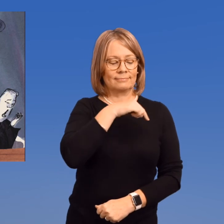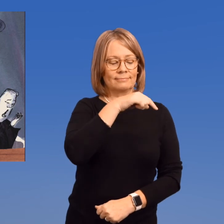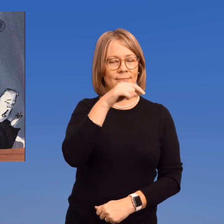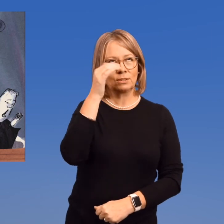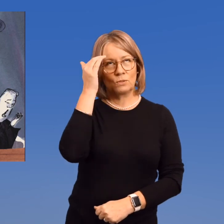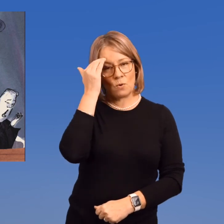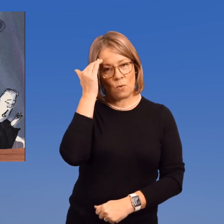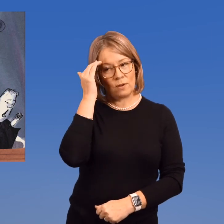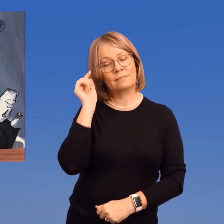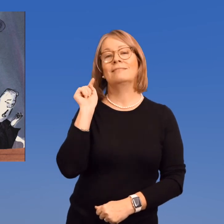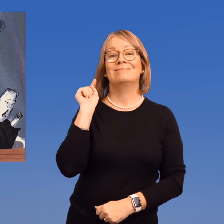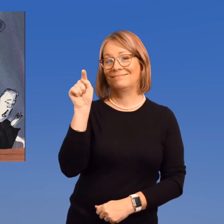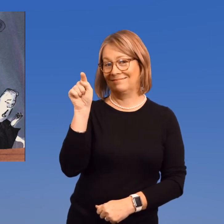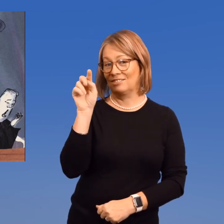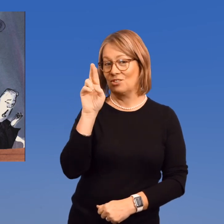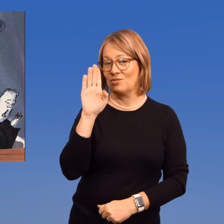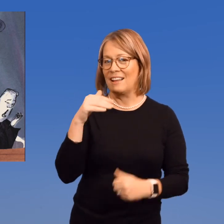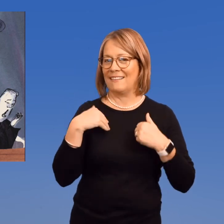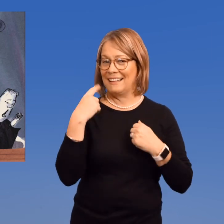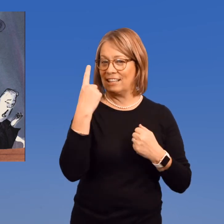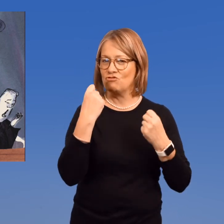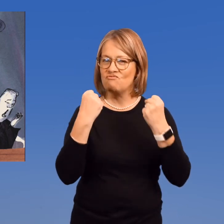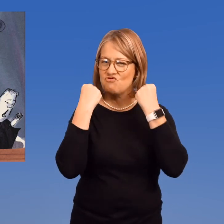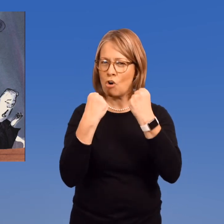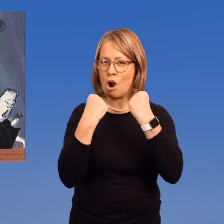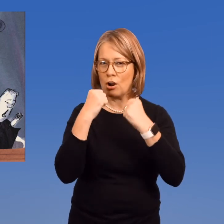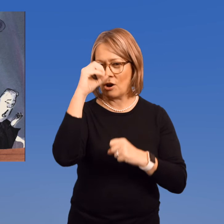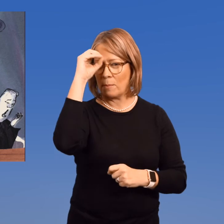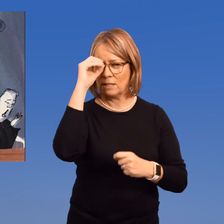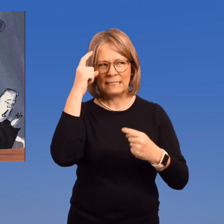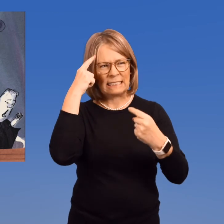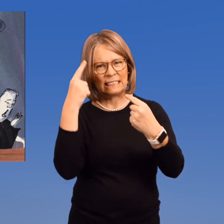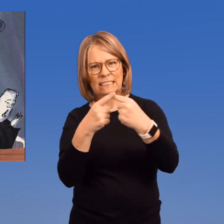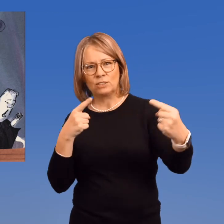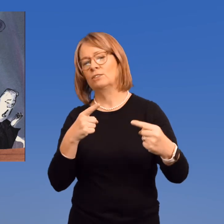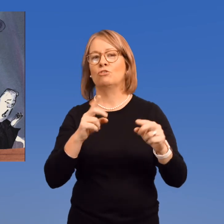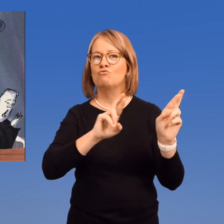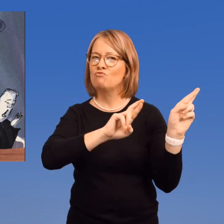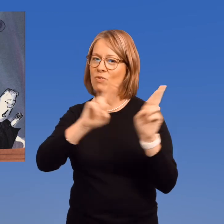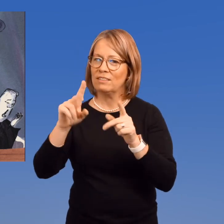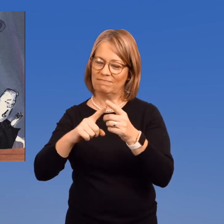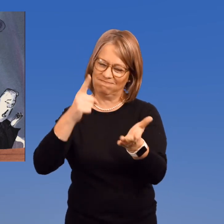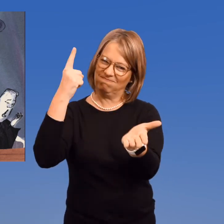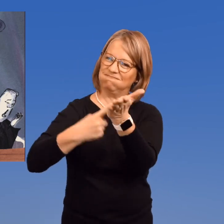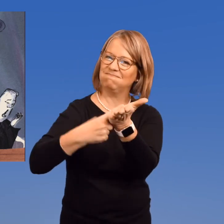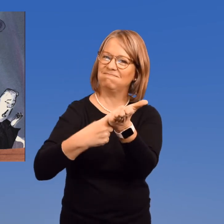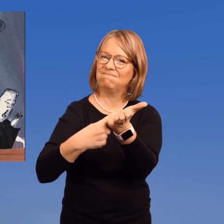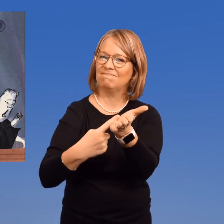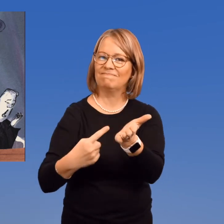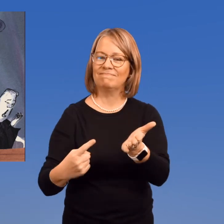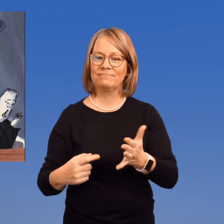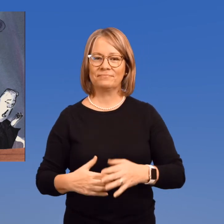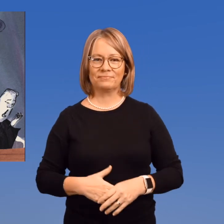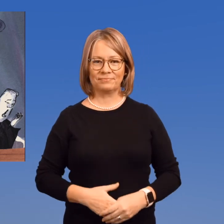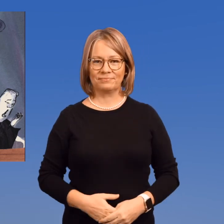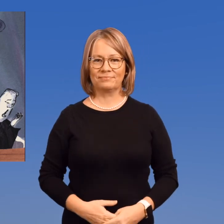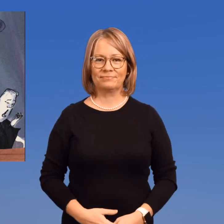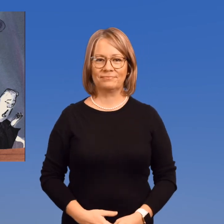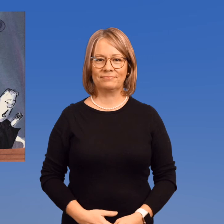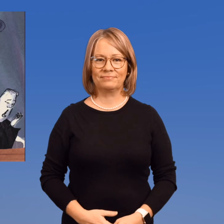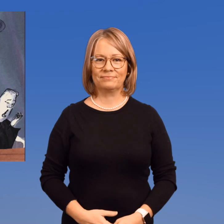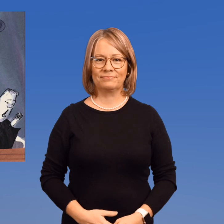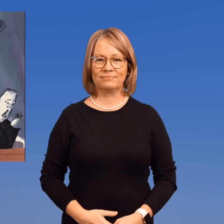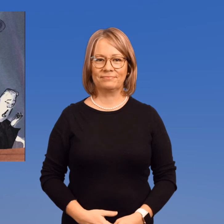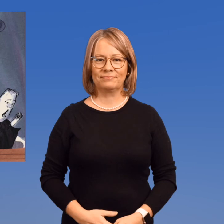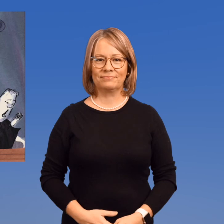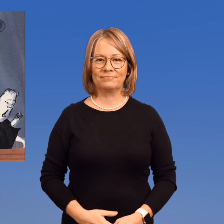the eight judges knew Ruth had a very strong opinion that she was ready to talk out.